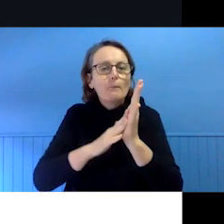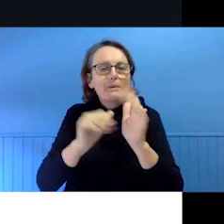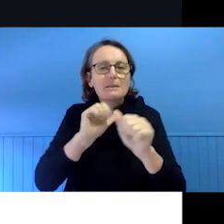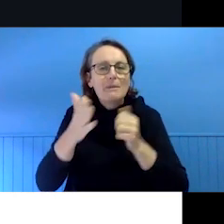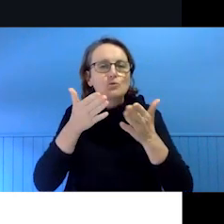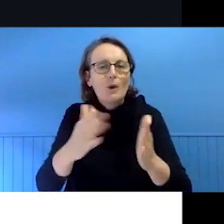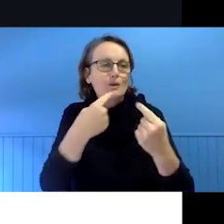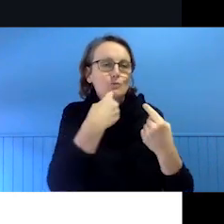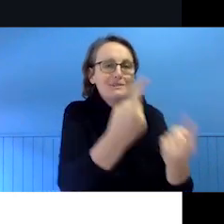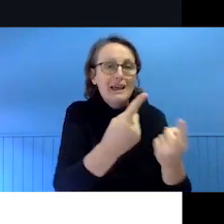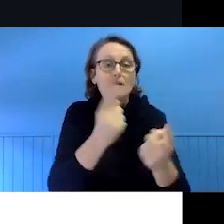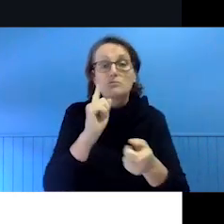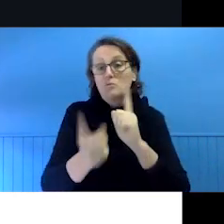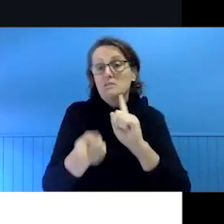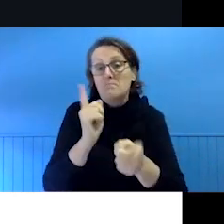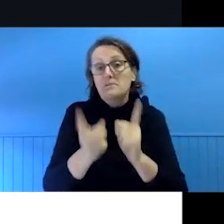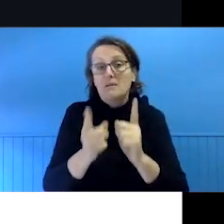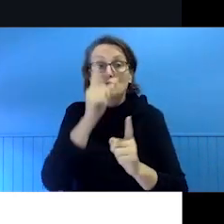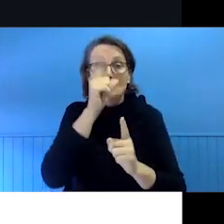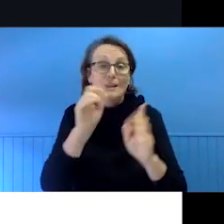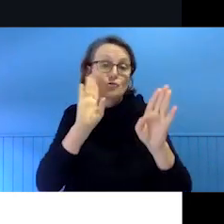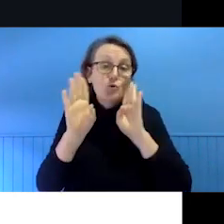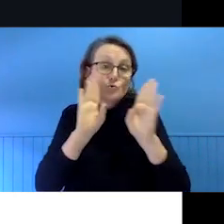So some of those platforms may be social media, it may be an